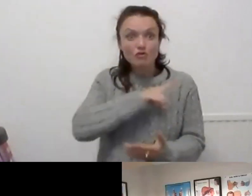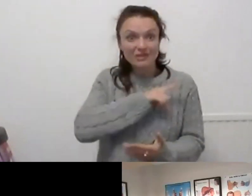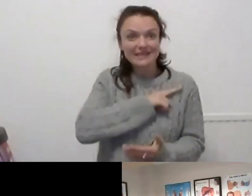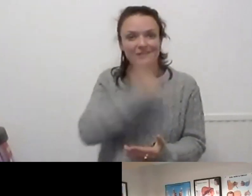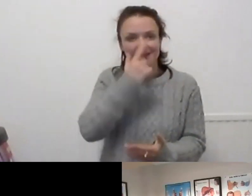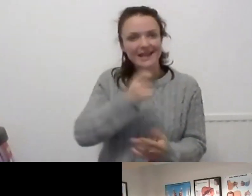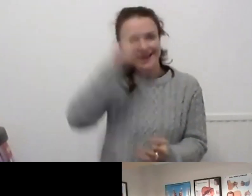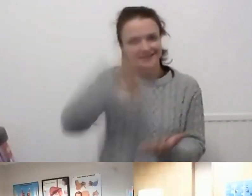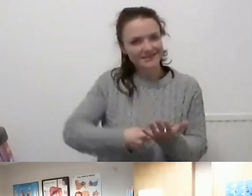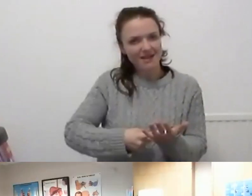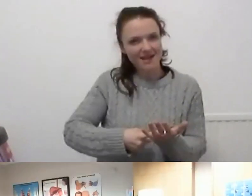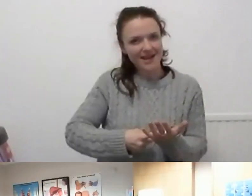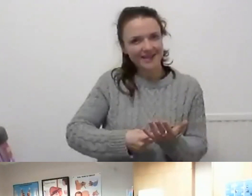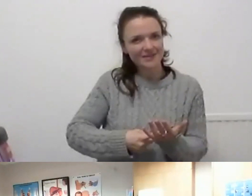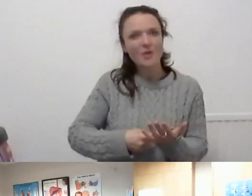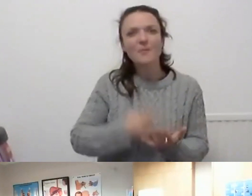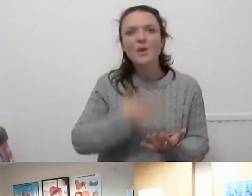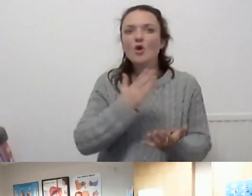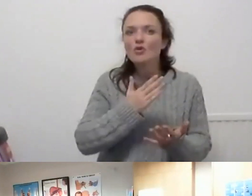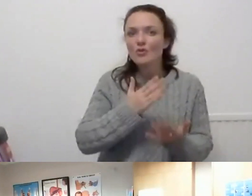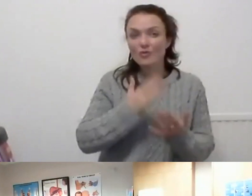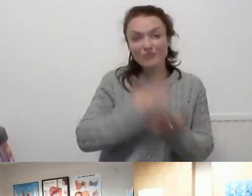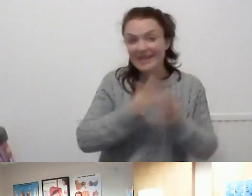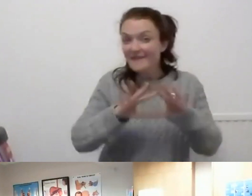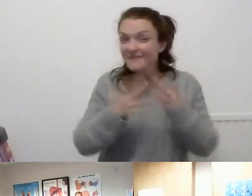vaccine before, it's worth discussing that with your GP or the person vaccinating you,